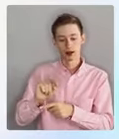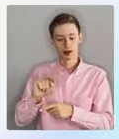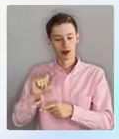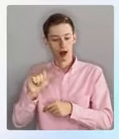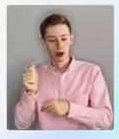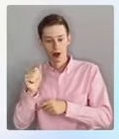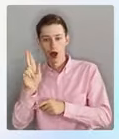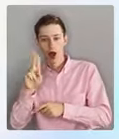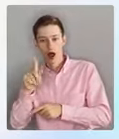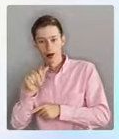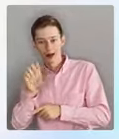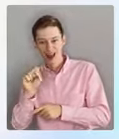caused by tutorials, IAPs, and app updates.